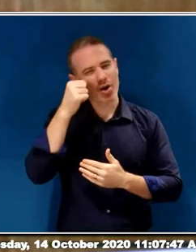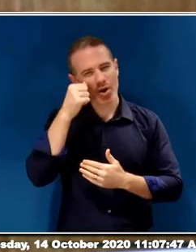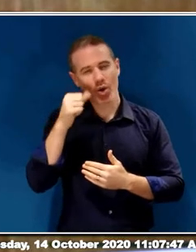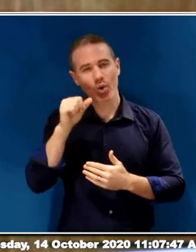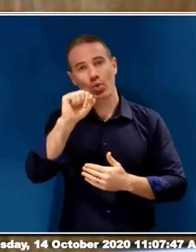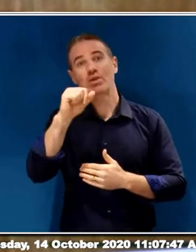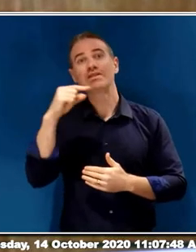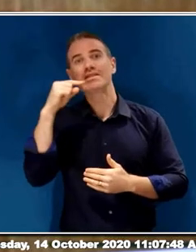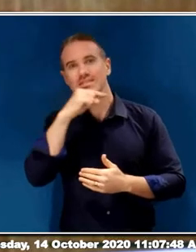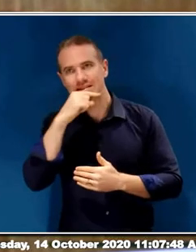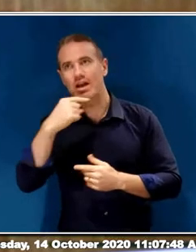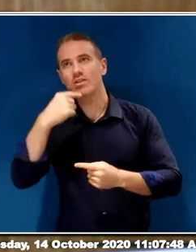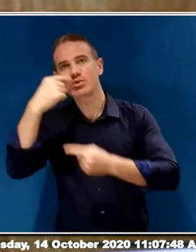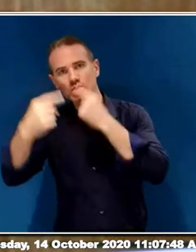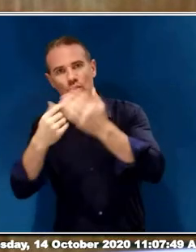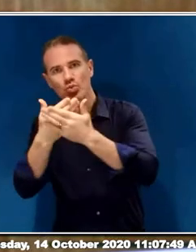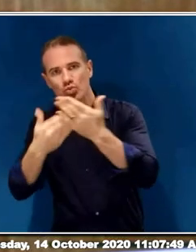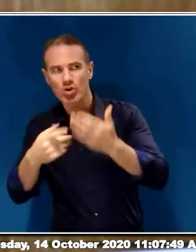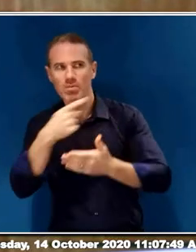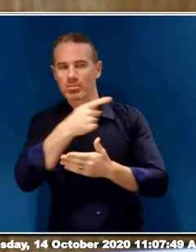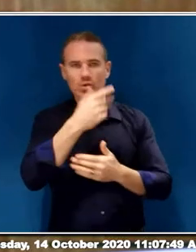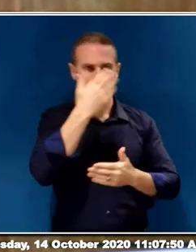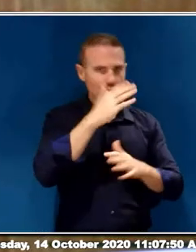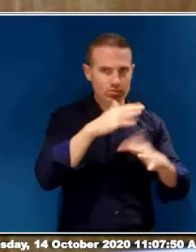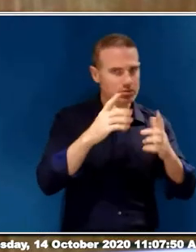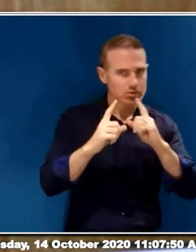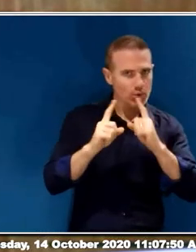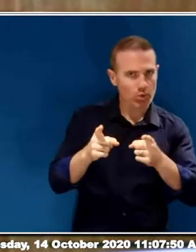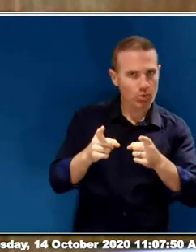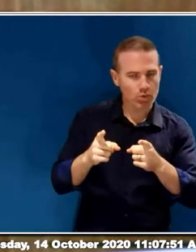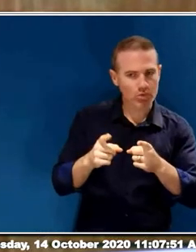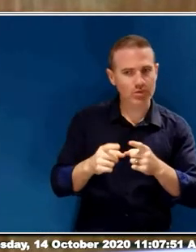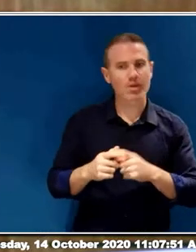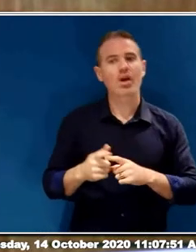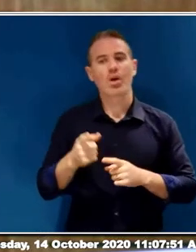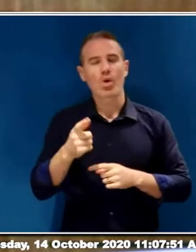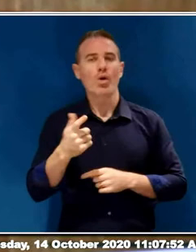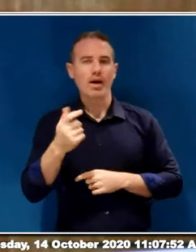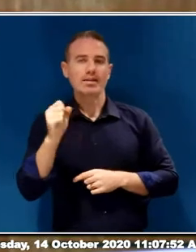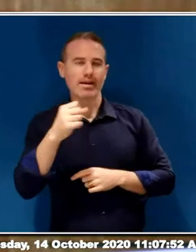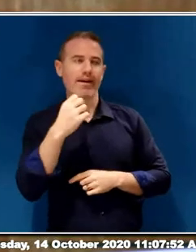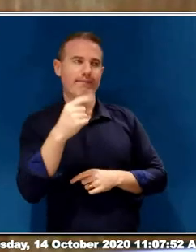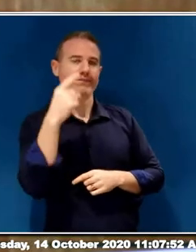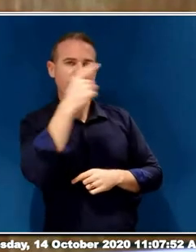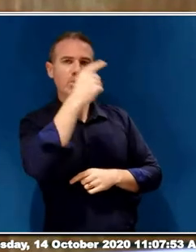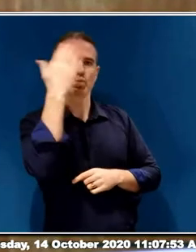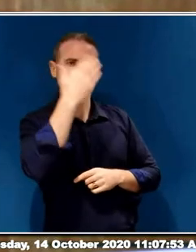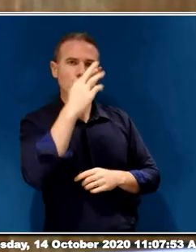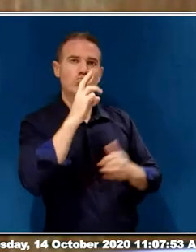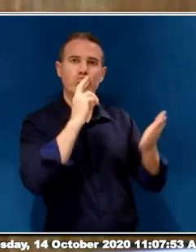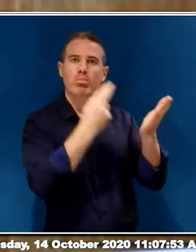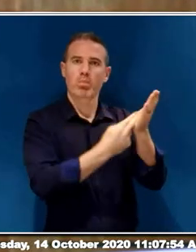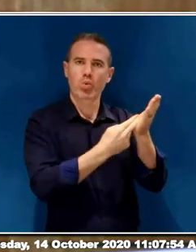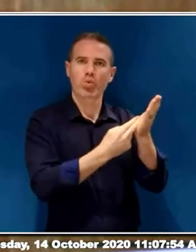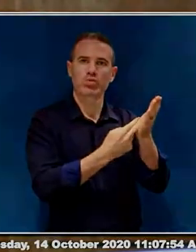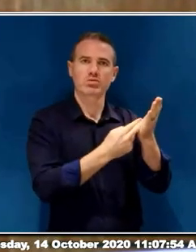Is that right? And a number of incident reports that --- And what's your understanding of what happened